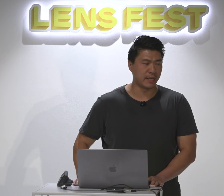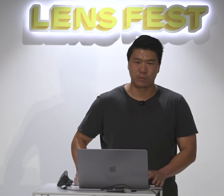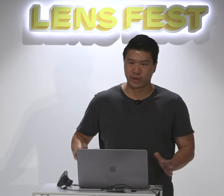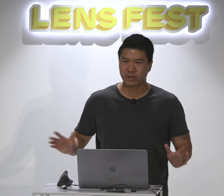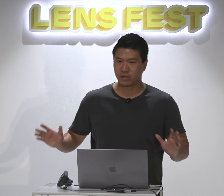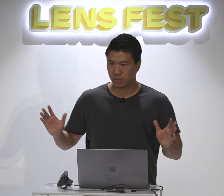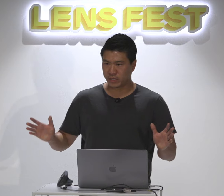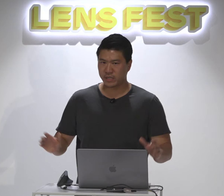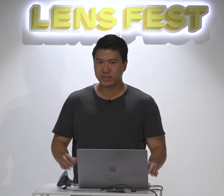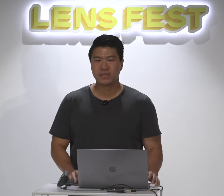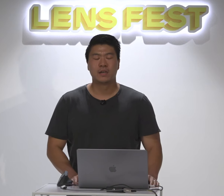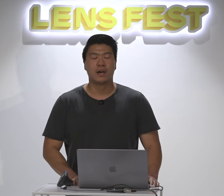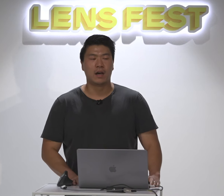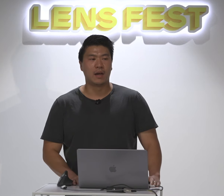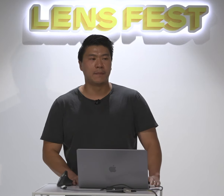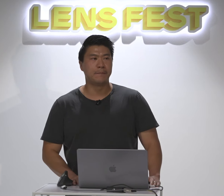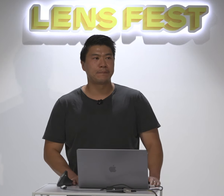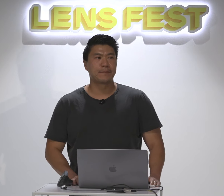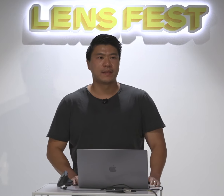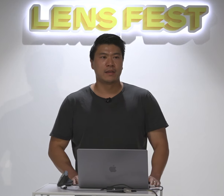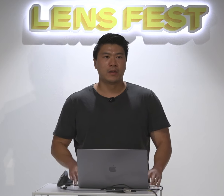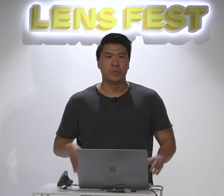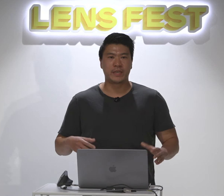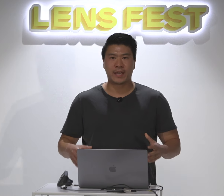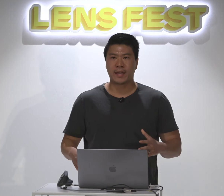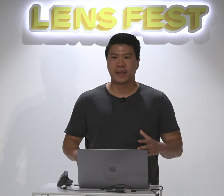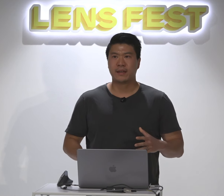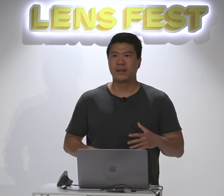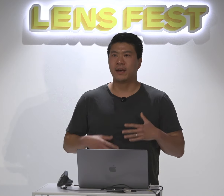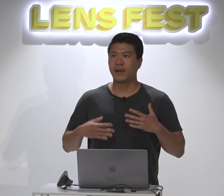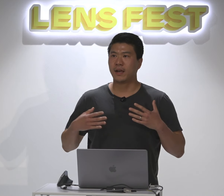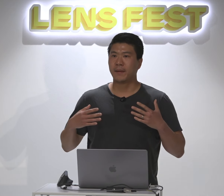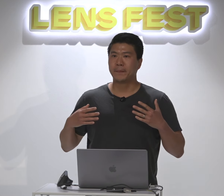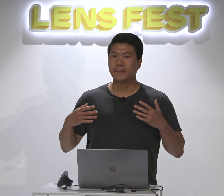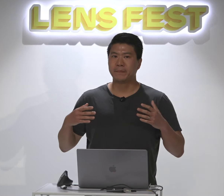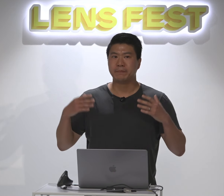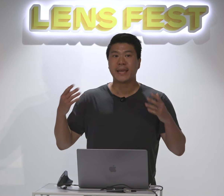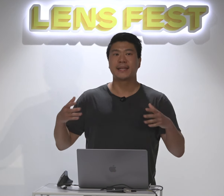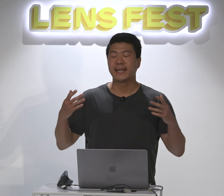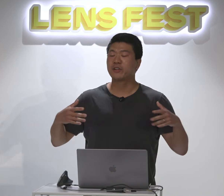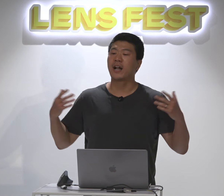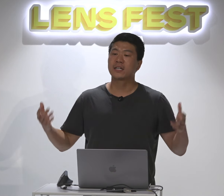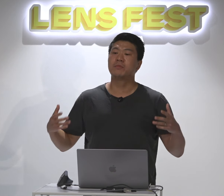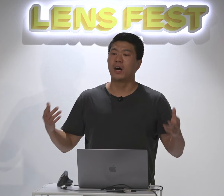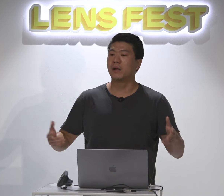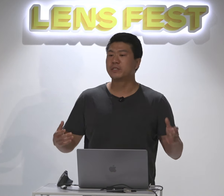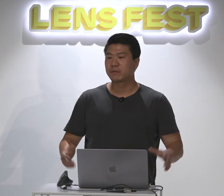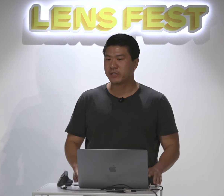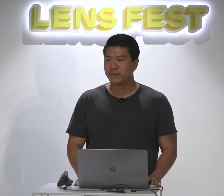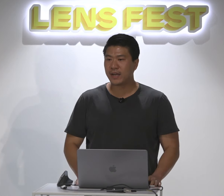and where they're looking. We can make an interactable object prefab